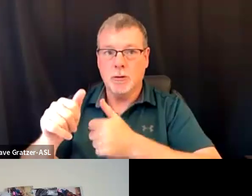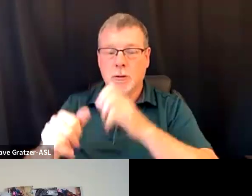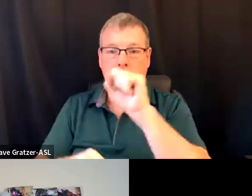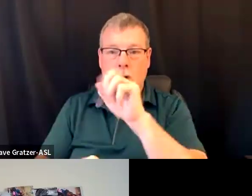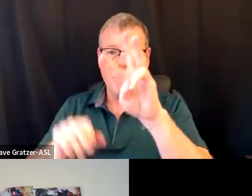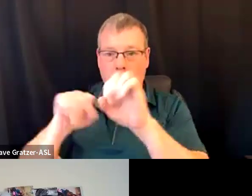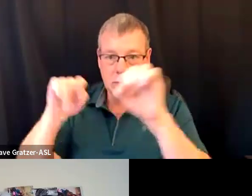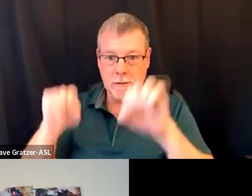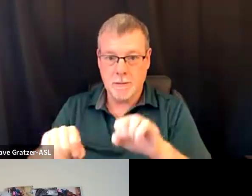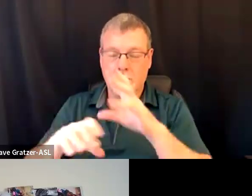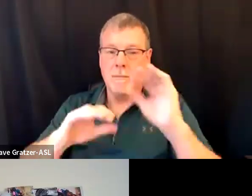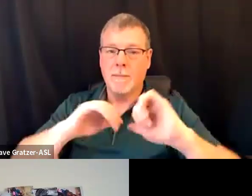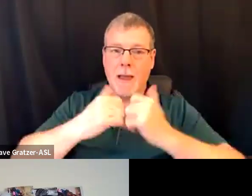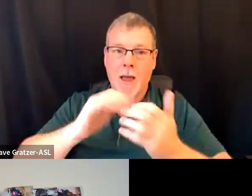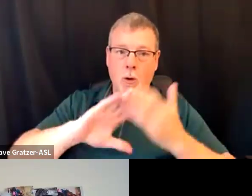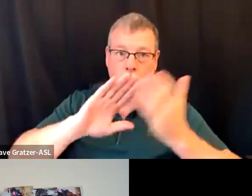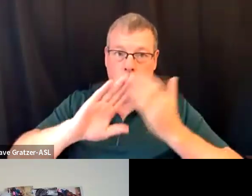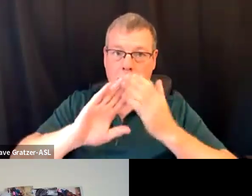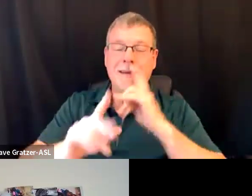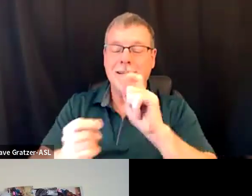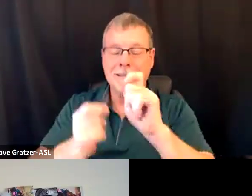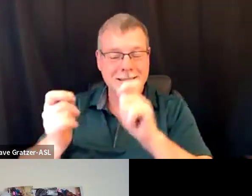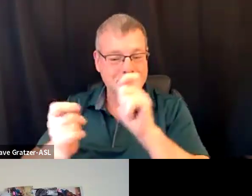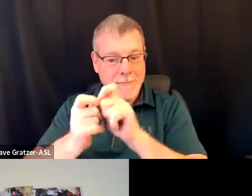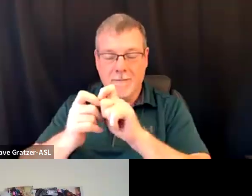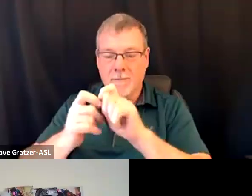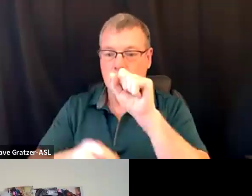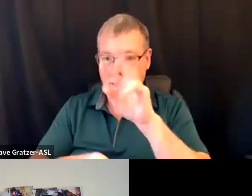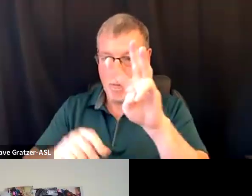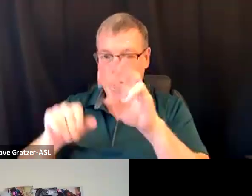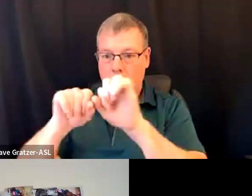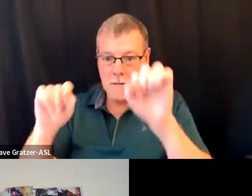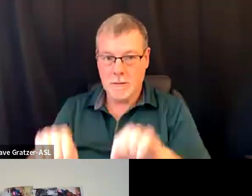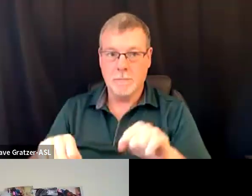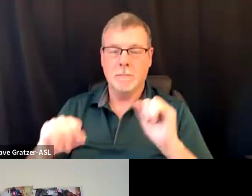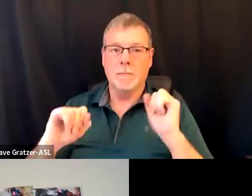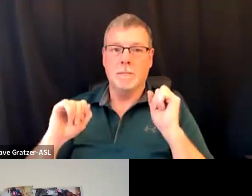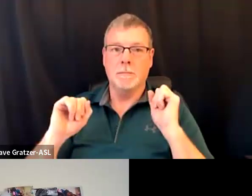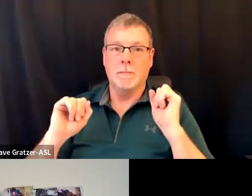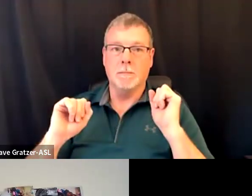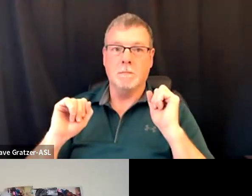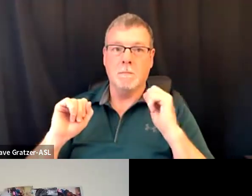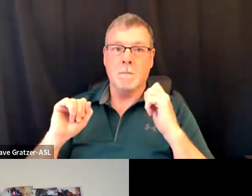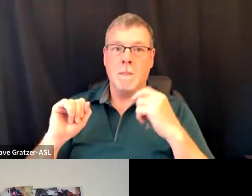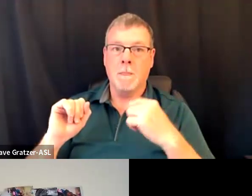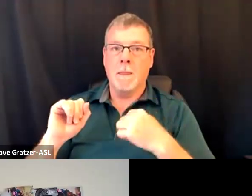and how you run that audit report is specific to each software system, but I would think about that.